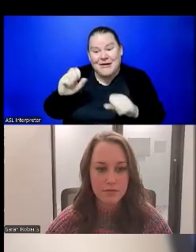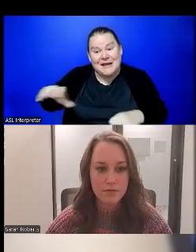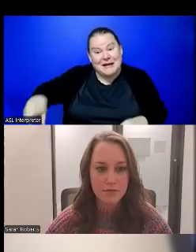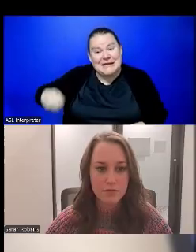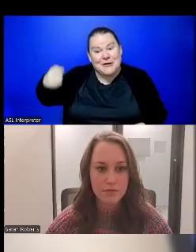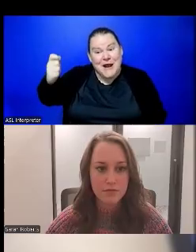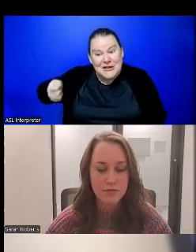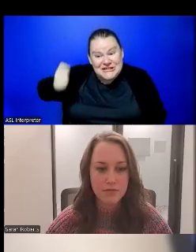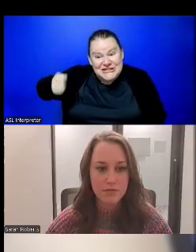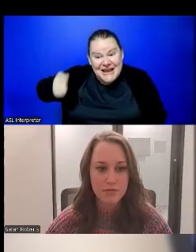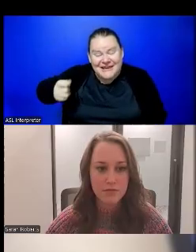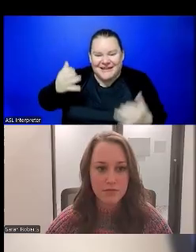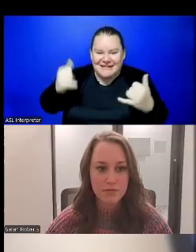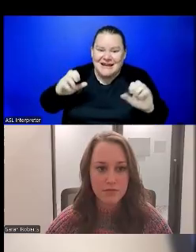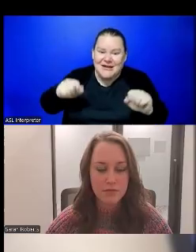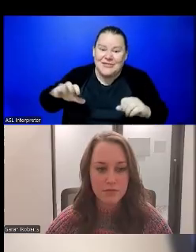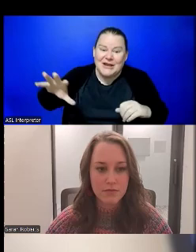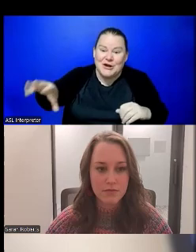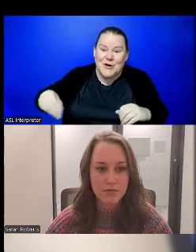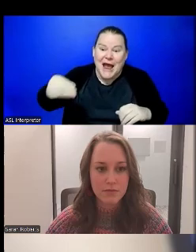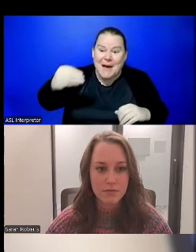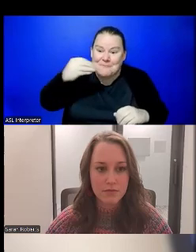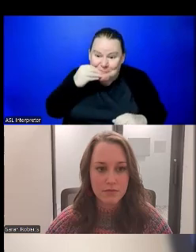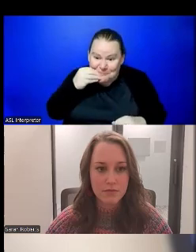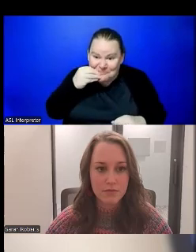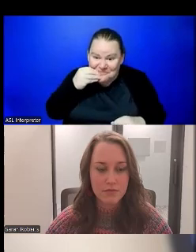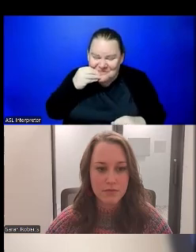can grab some Cheerios and put it in their mouth. Now they can